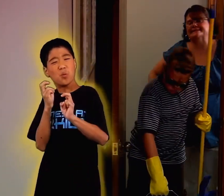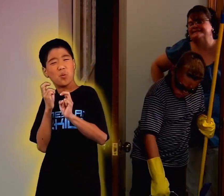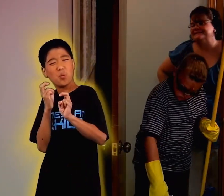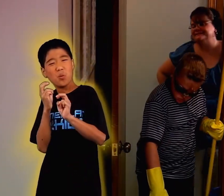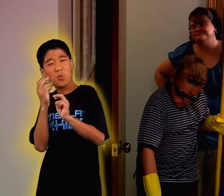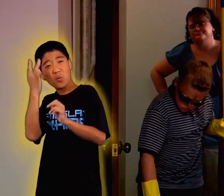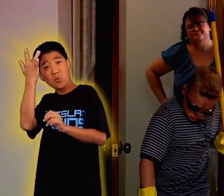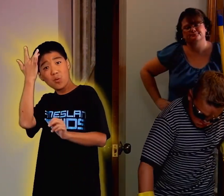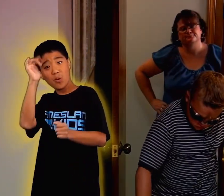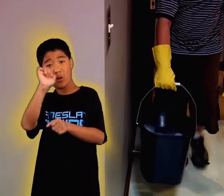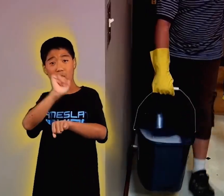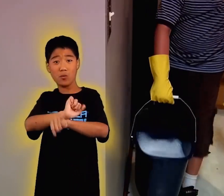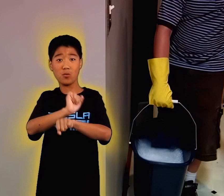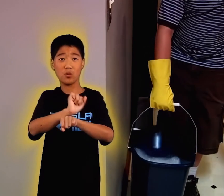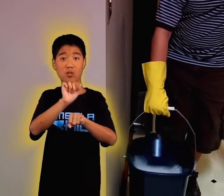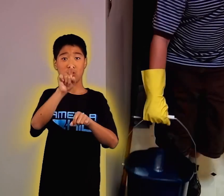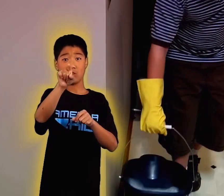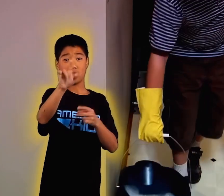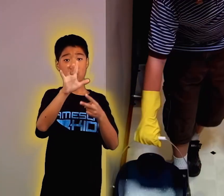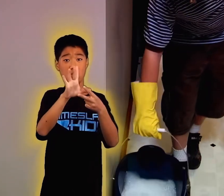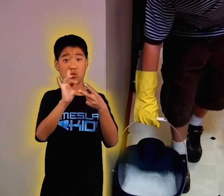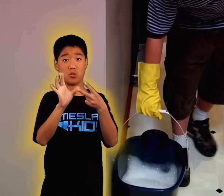SOMEBODY ELSE MIGHT GET REAL SICK